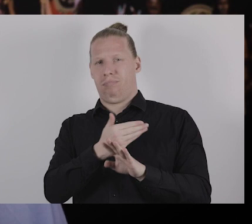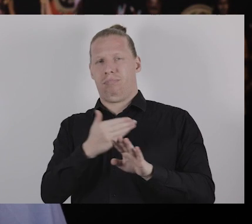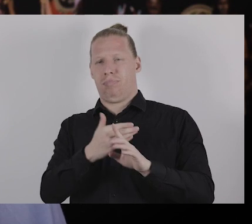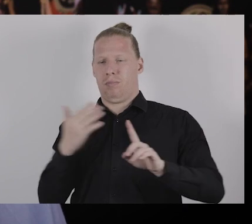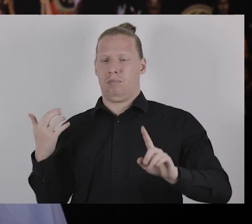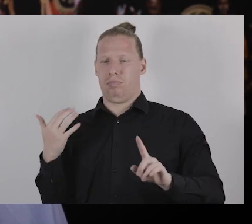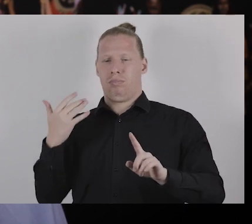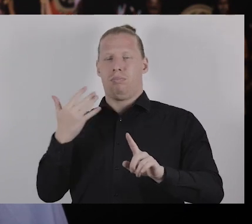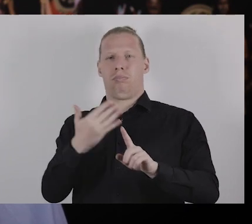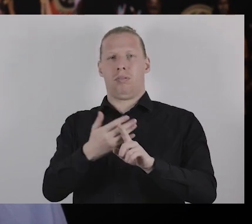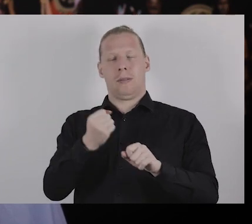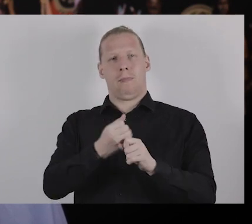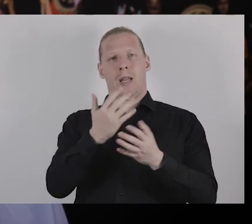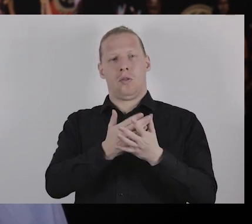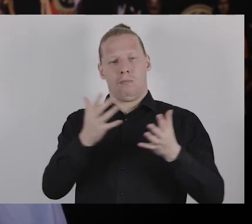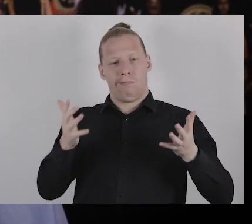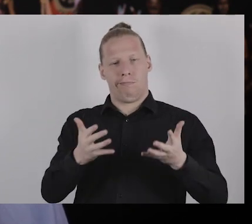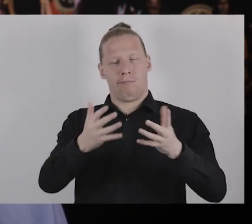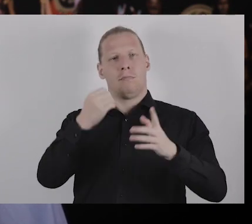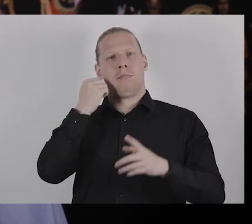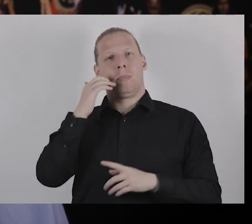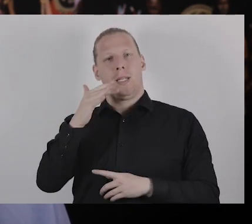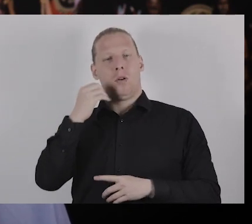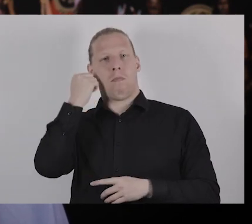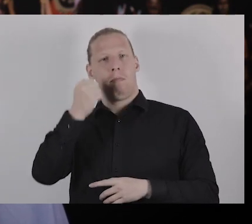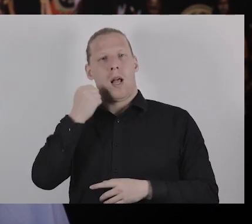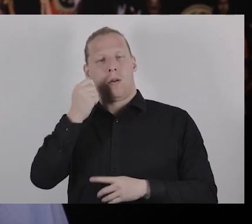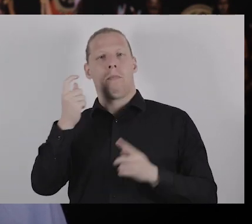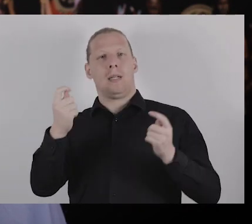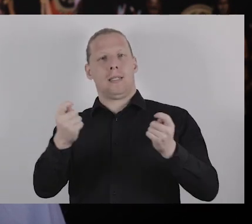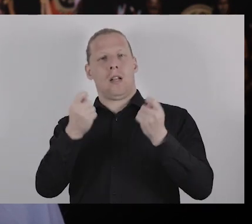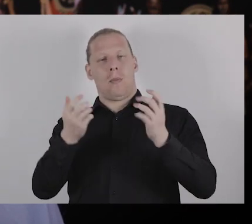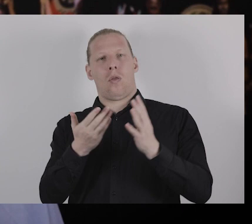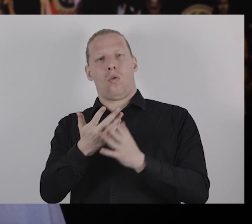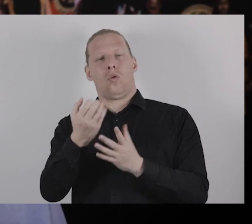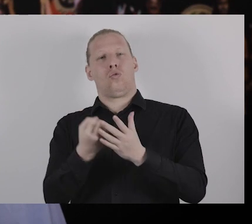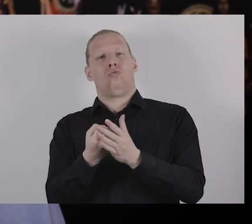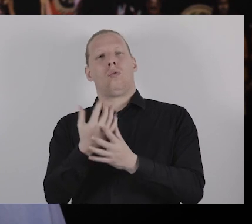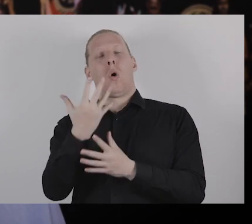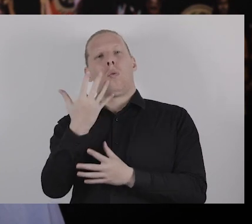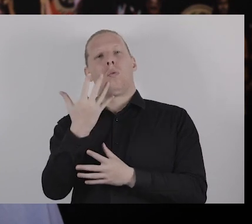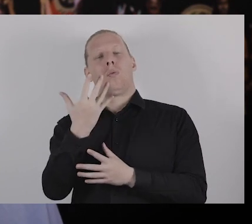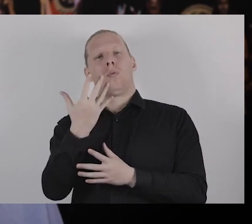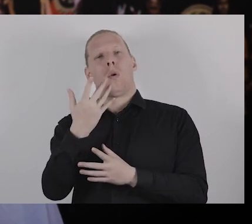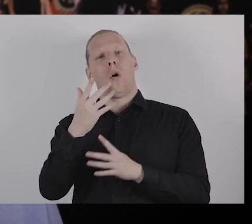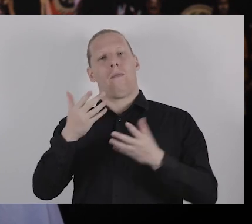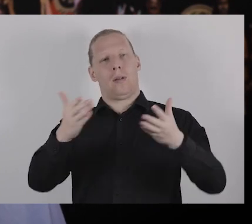to ensure that te reo Māori is nurtured and celebrated through the growth and development of kapa haka